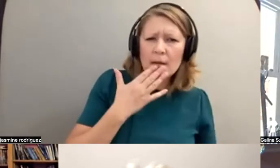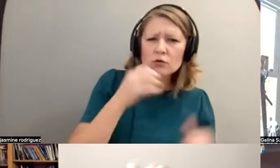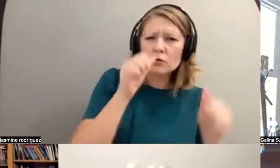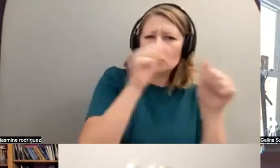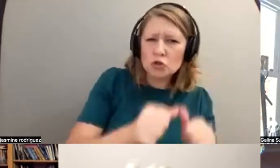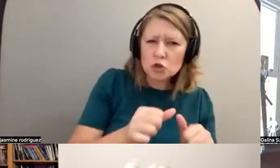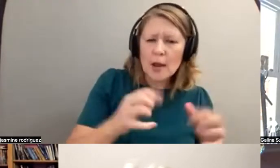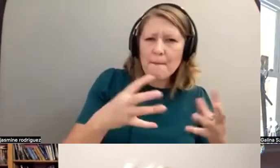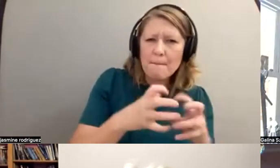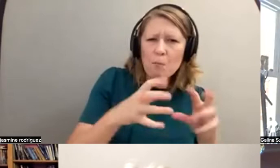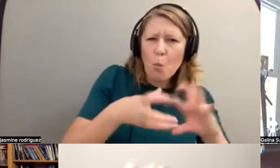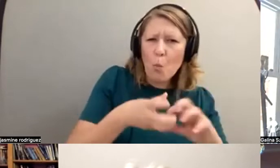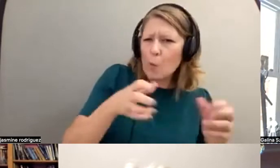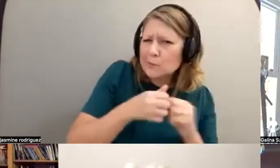Like I see one is... Well, yes.